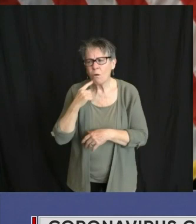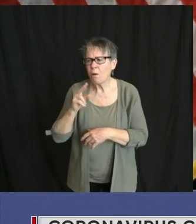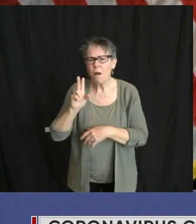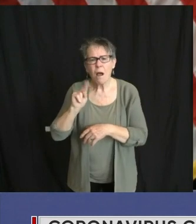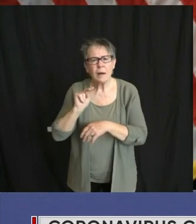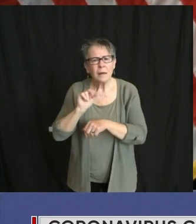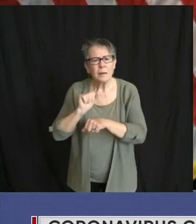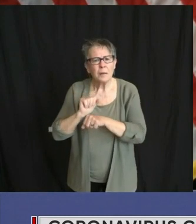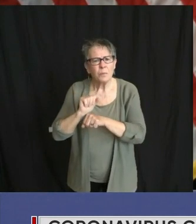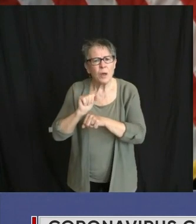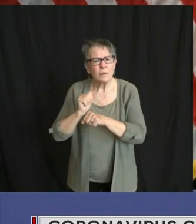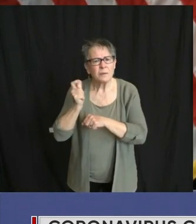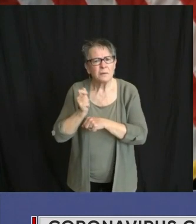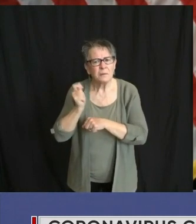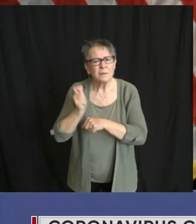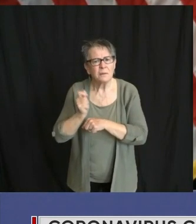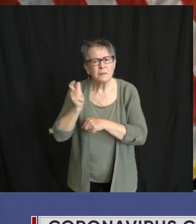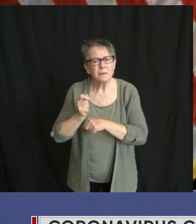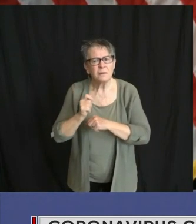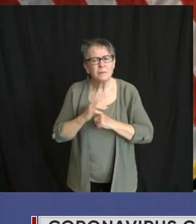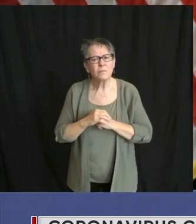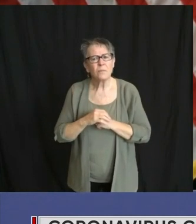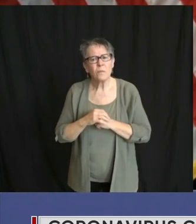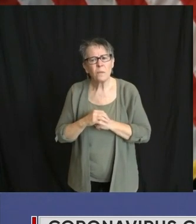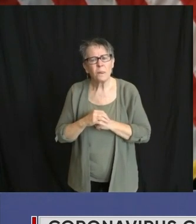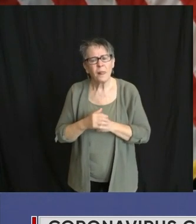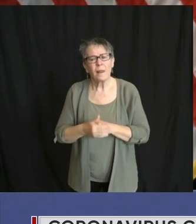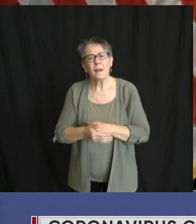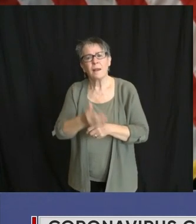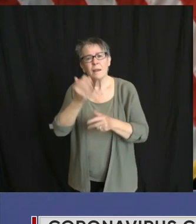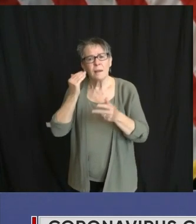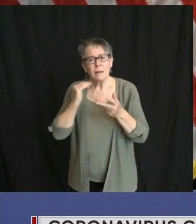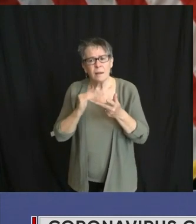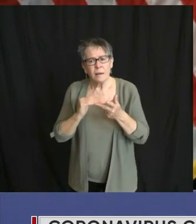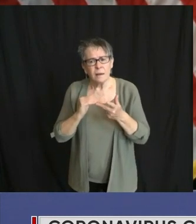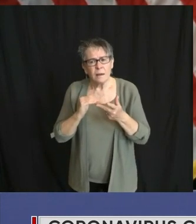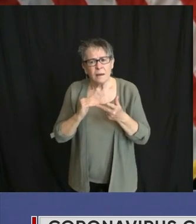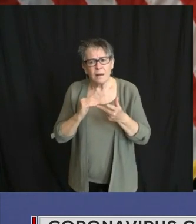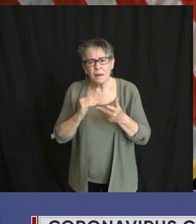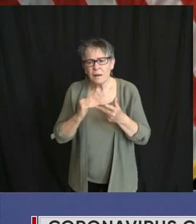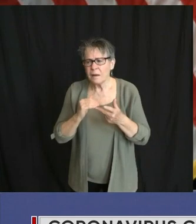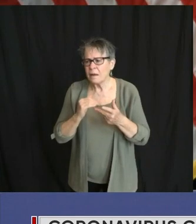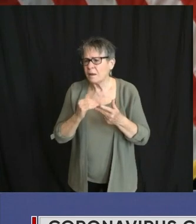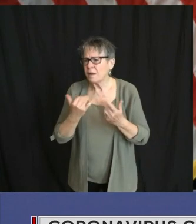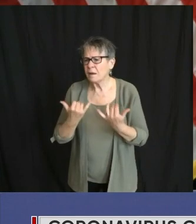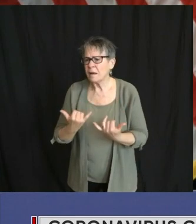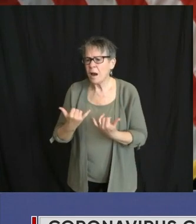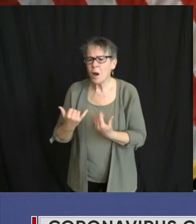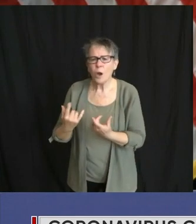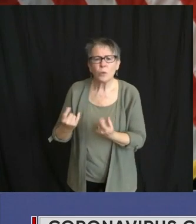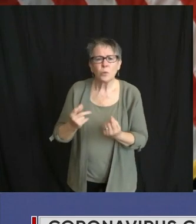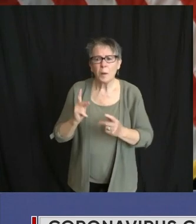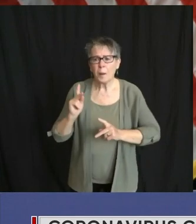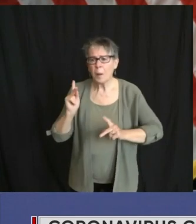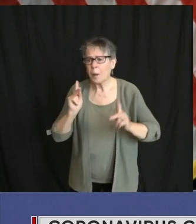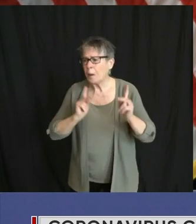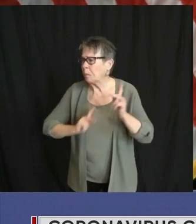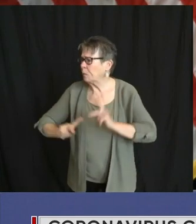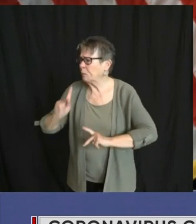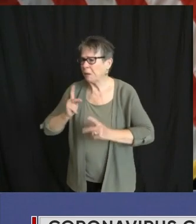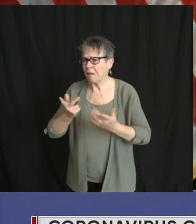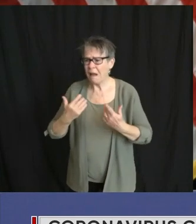I KNOW YOU HAVE ANNOUNCED STEPS